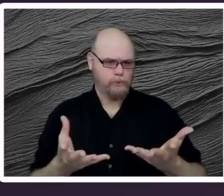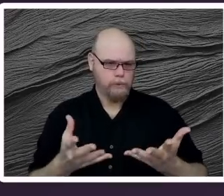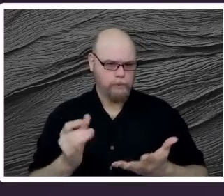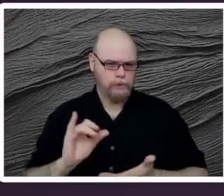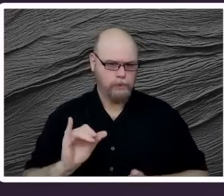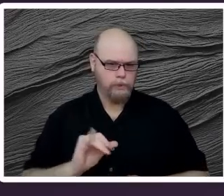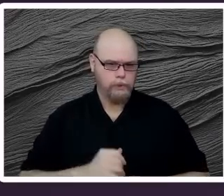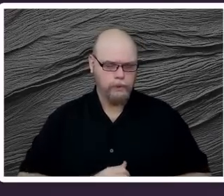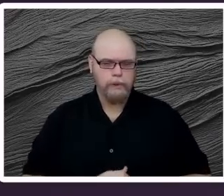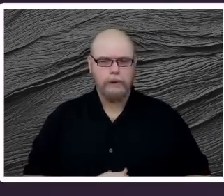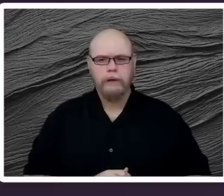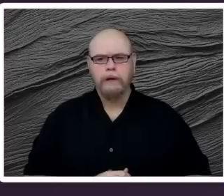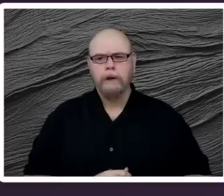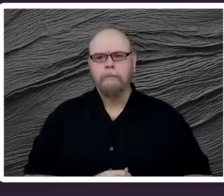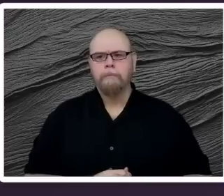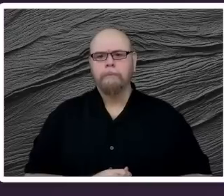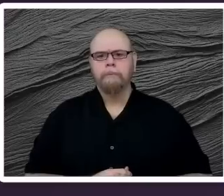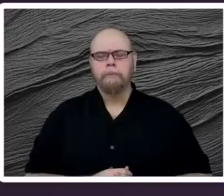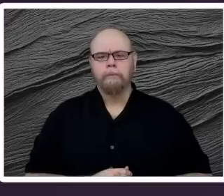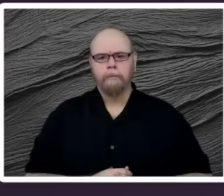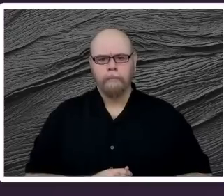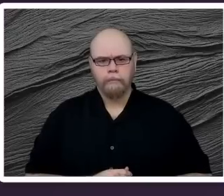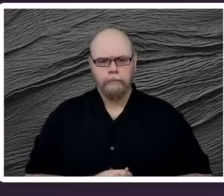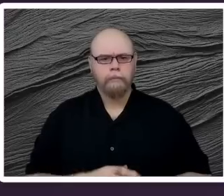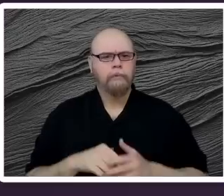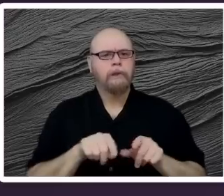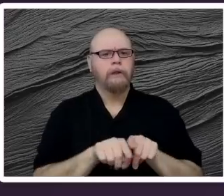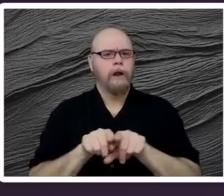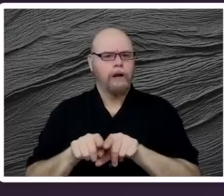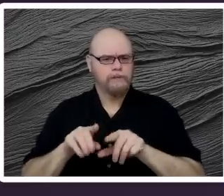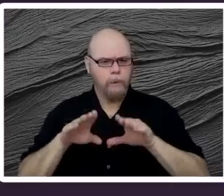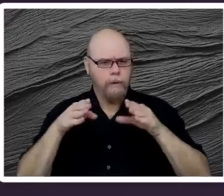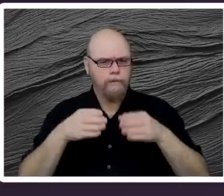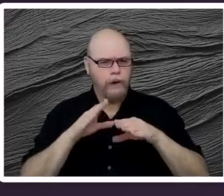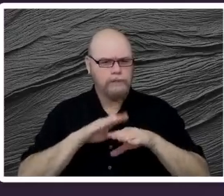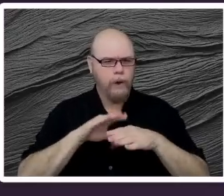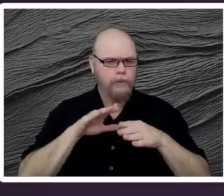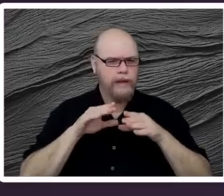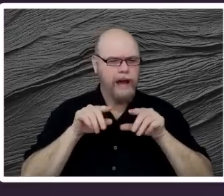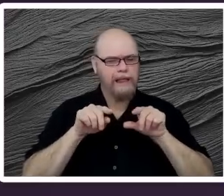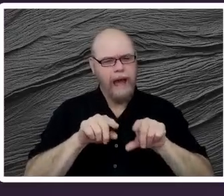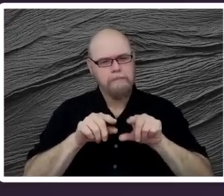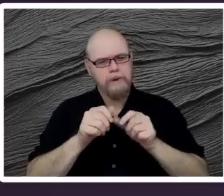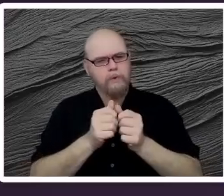We also focus on the alignment with the needs of classroom teachers since over half of our